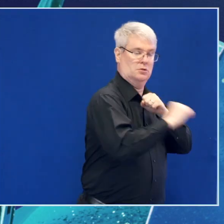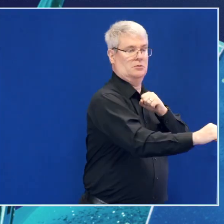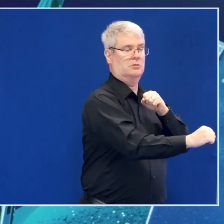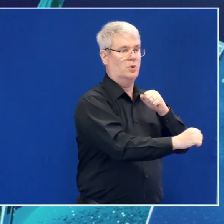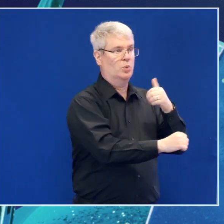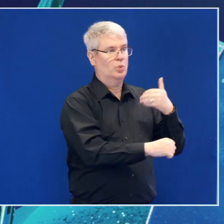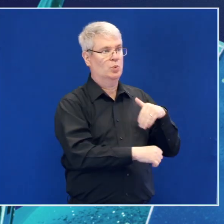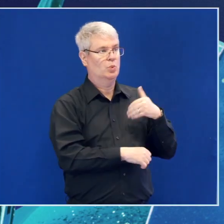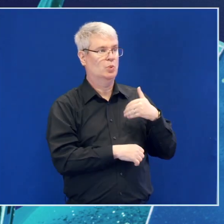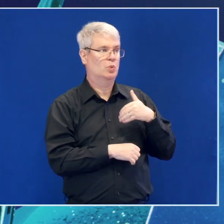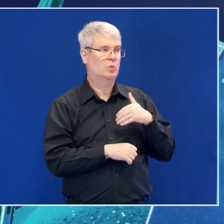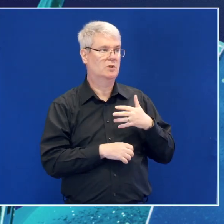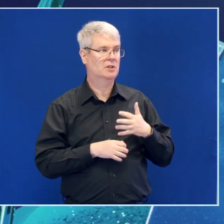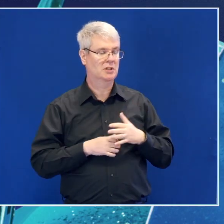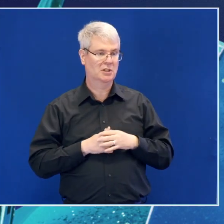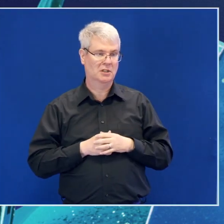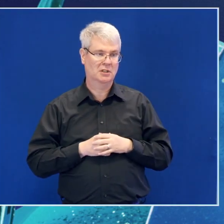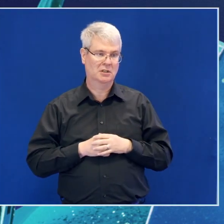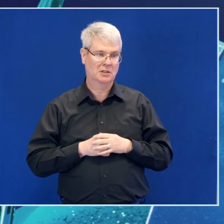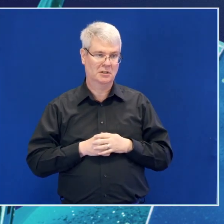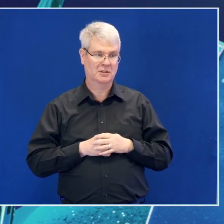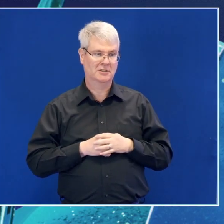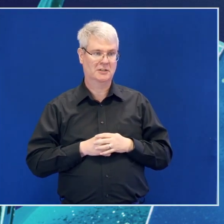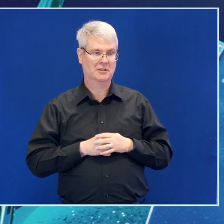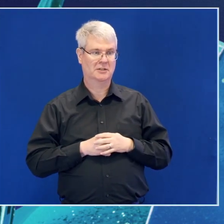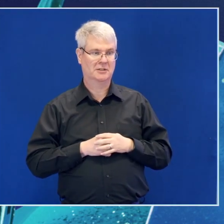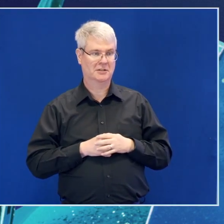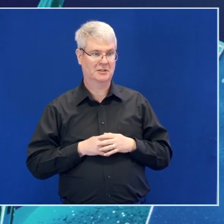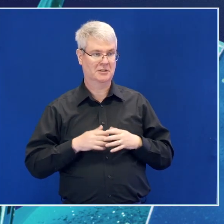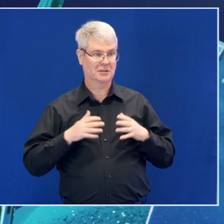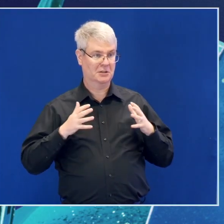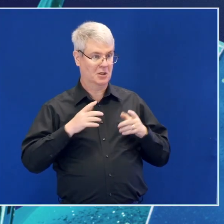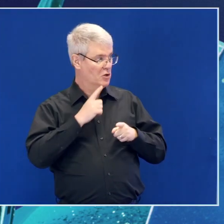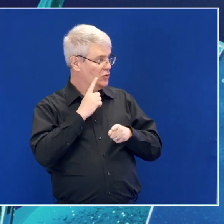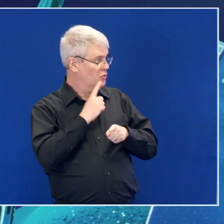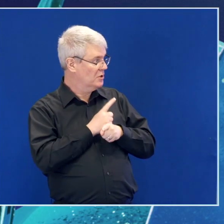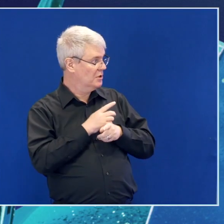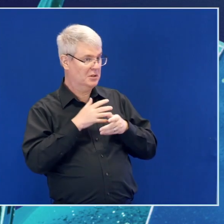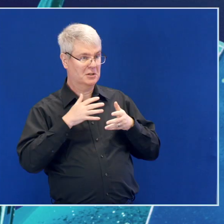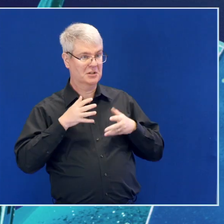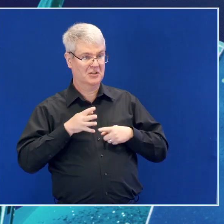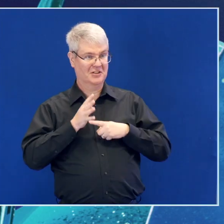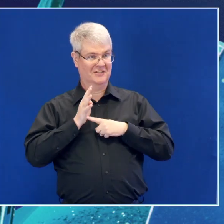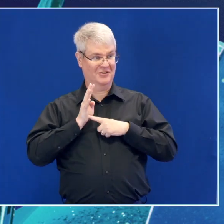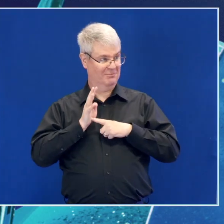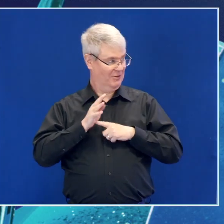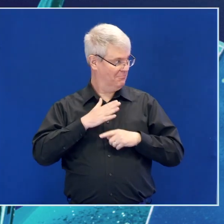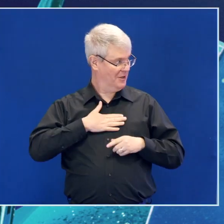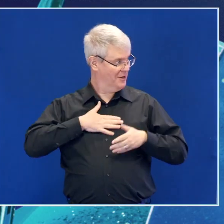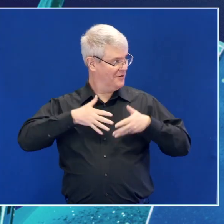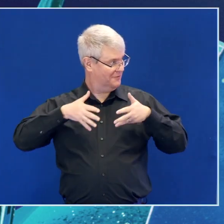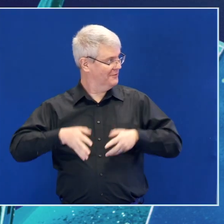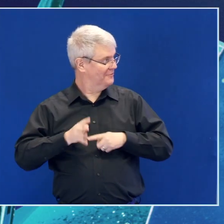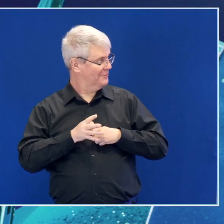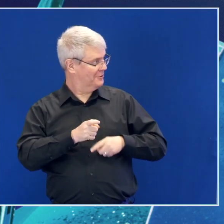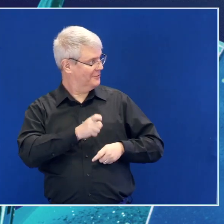I think we have four minutes. Four minutes for me or total? Total. Oh, okay. So I will go quickly. So that's the meeting notes email generator.